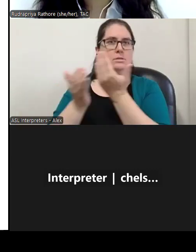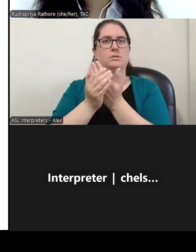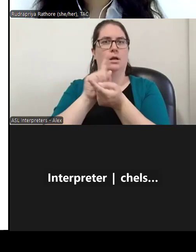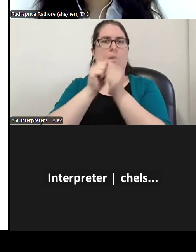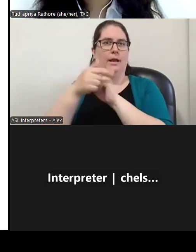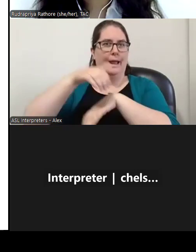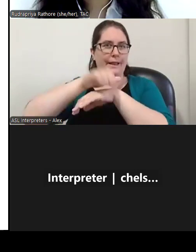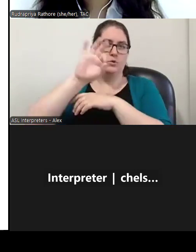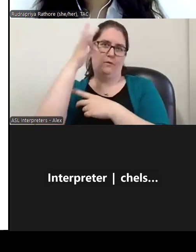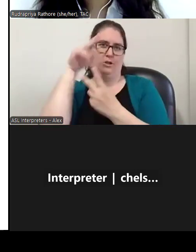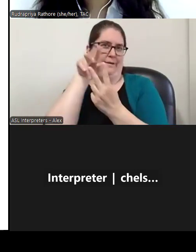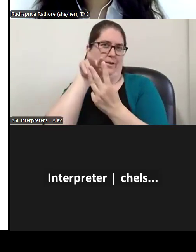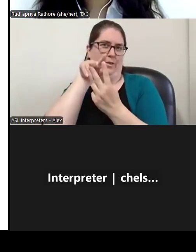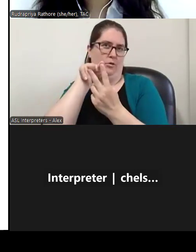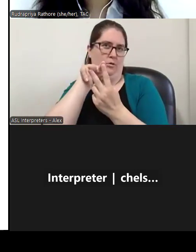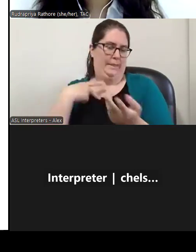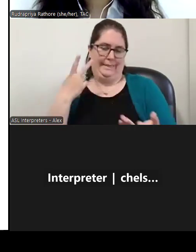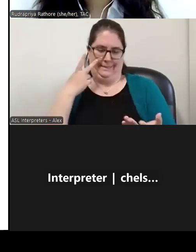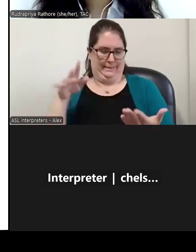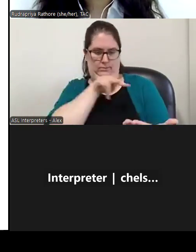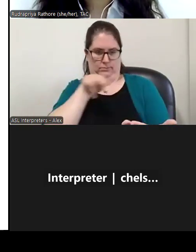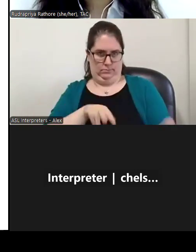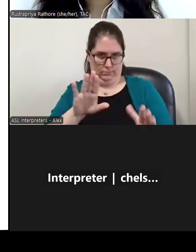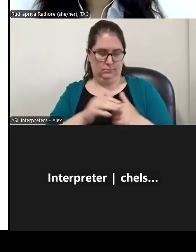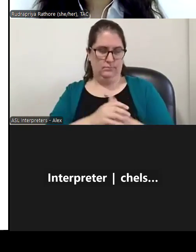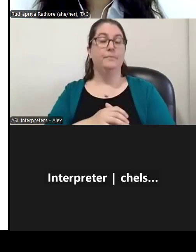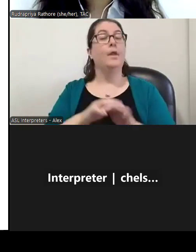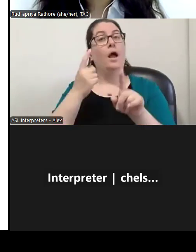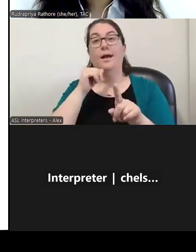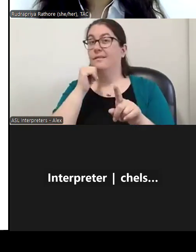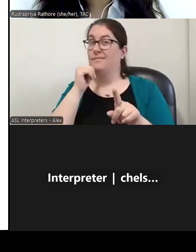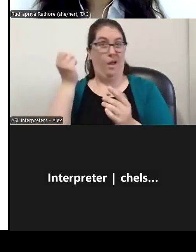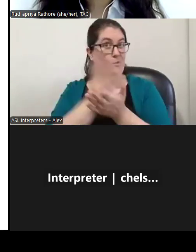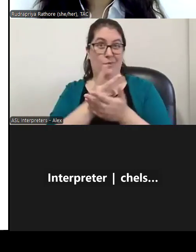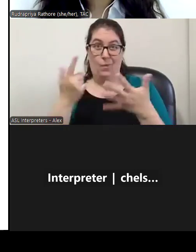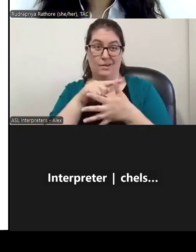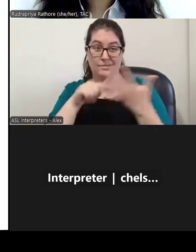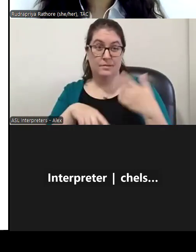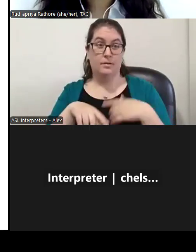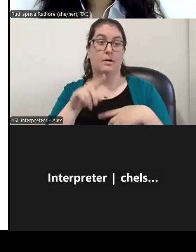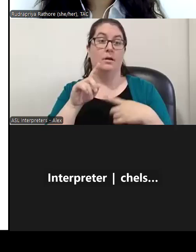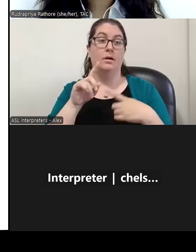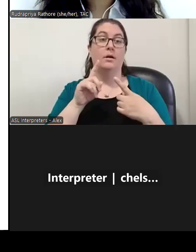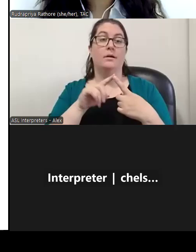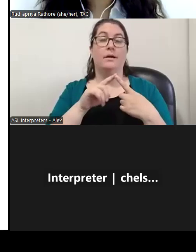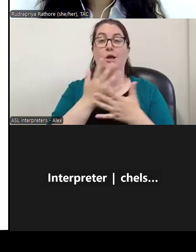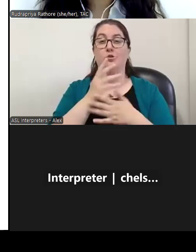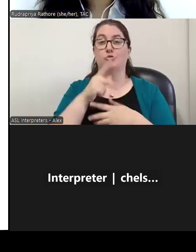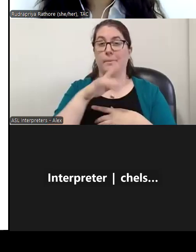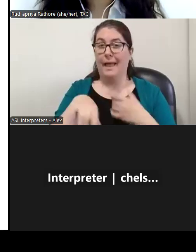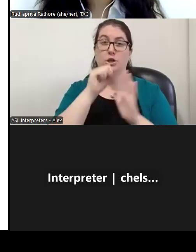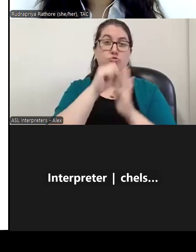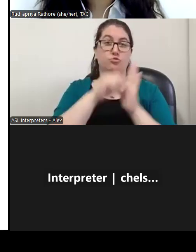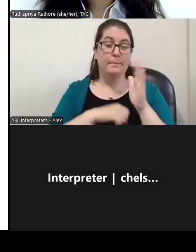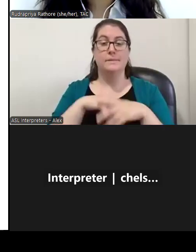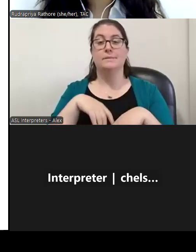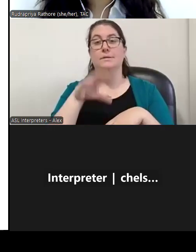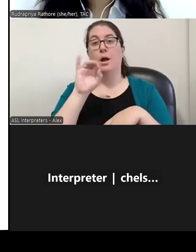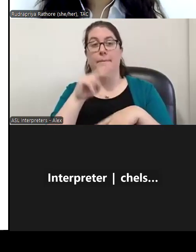French now projects that are not eligible include screenplays scripts commissioned works cookbooks